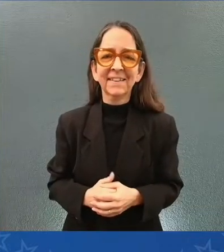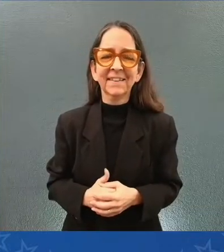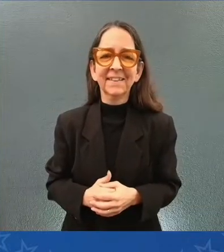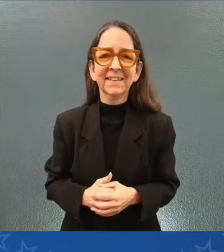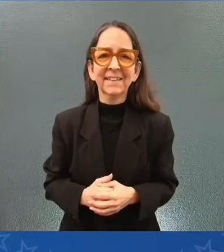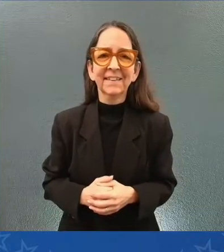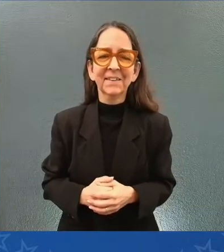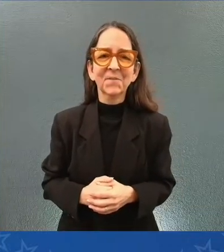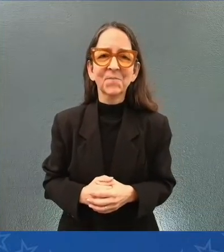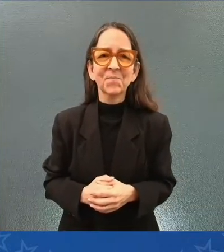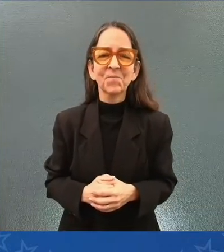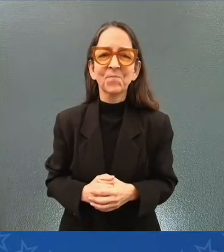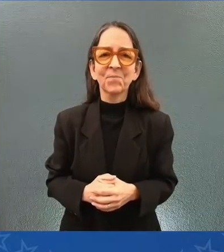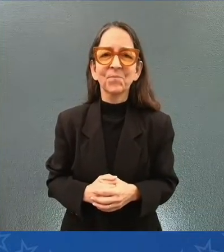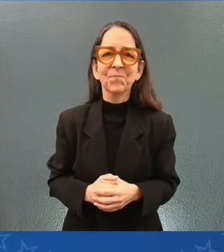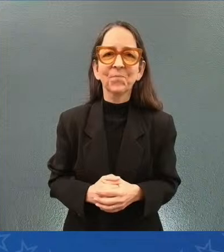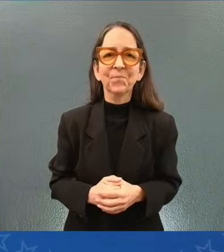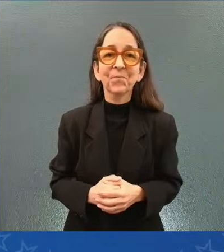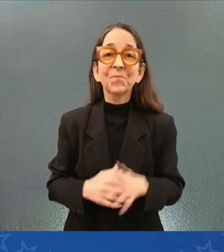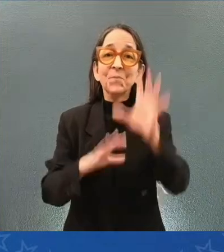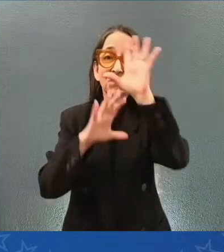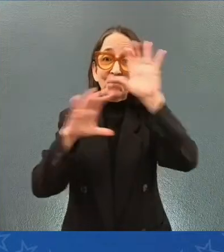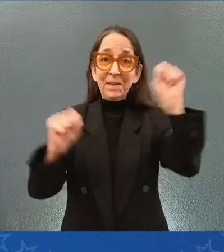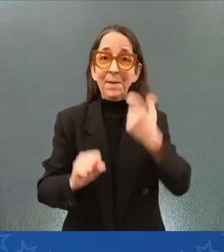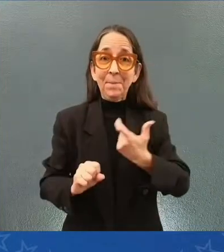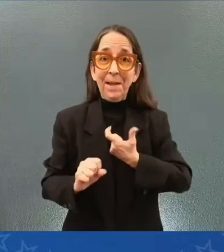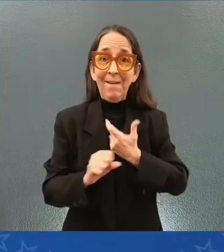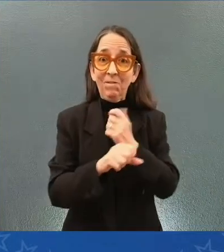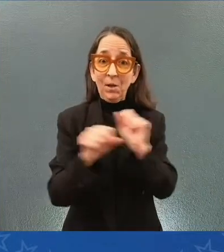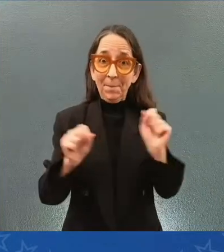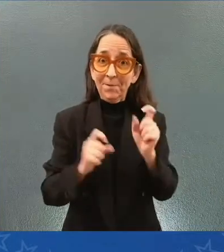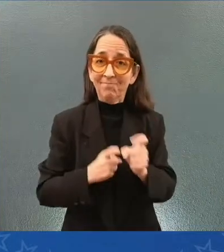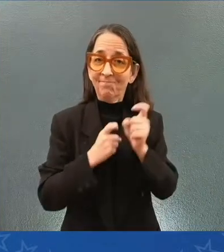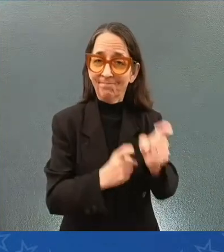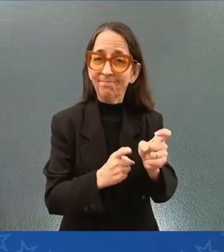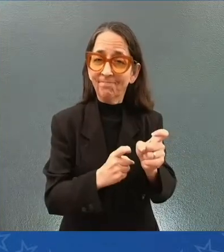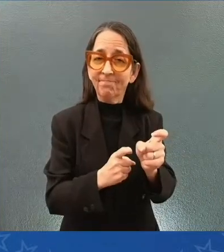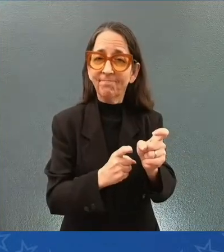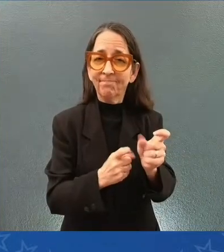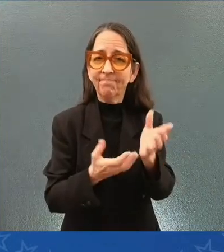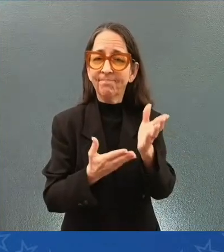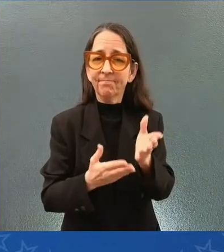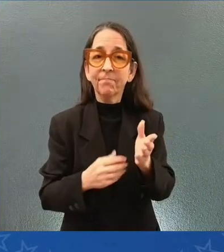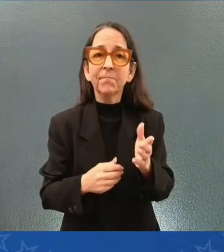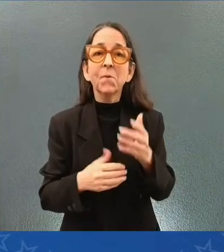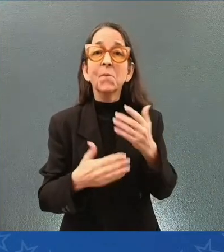The Presidential Medal of Freedom is awarded to George Soros. Born into a Jewish family in Hungary,